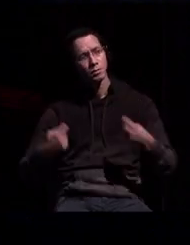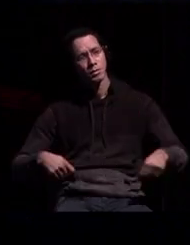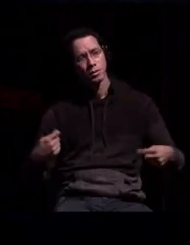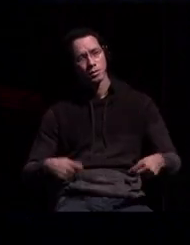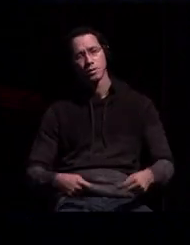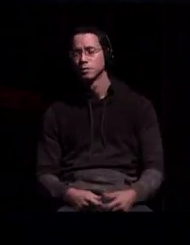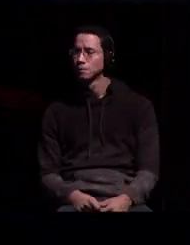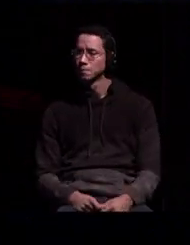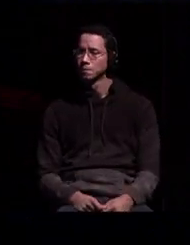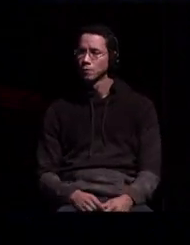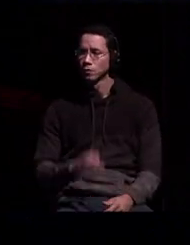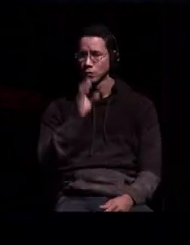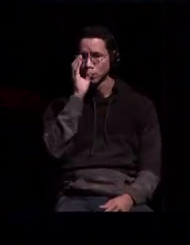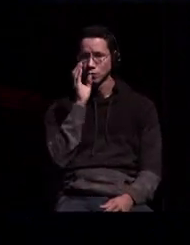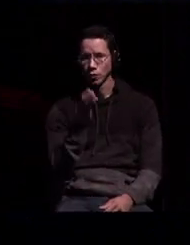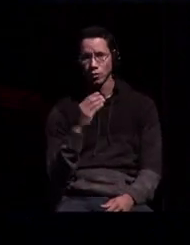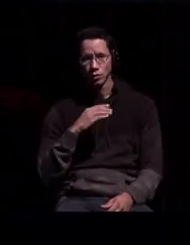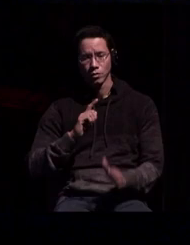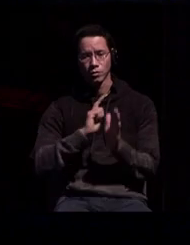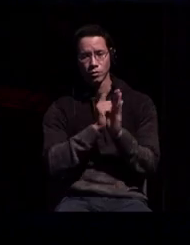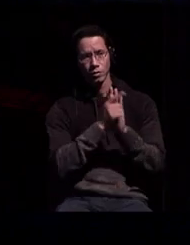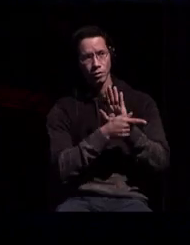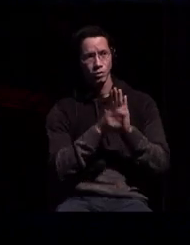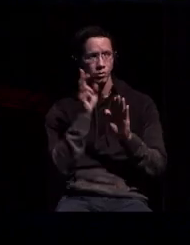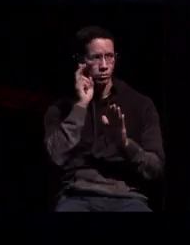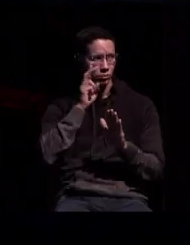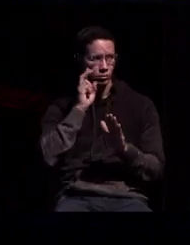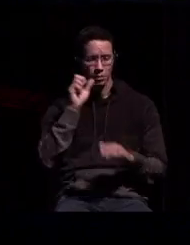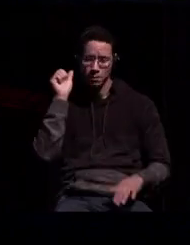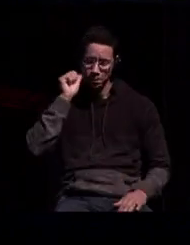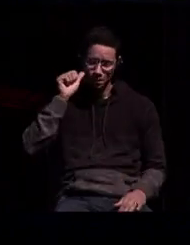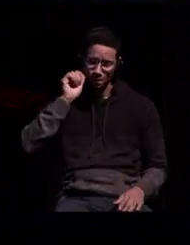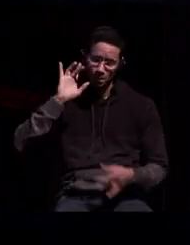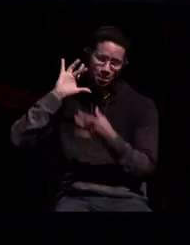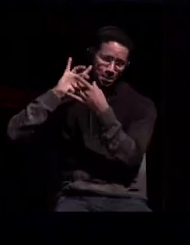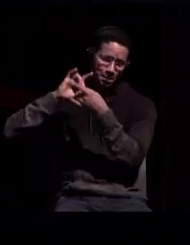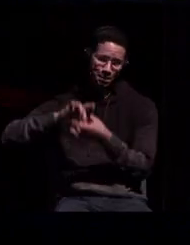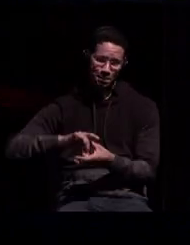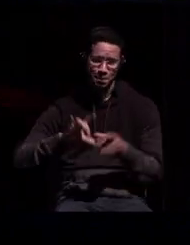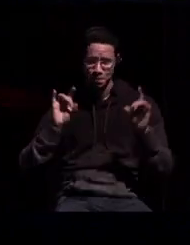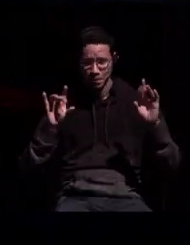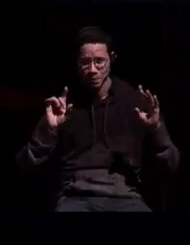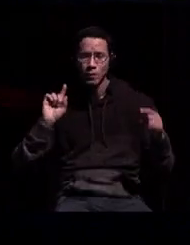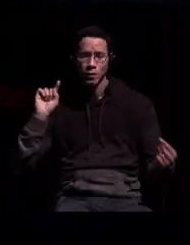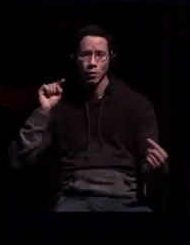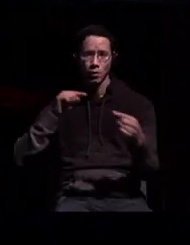The history of women in a specific context with regard to the community management,